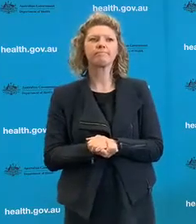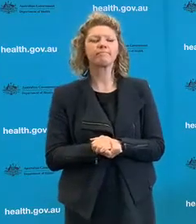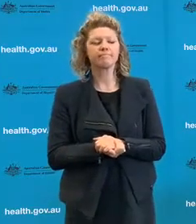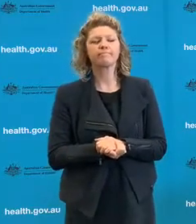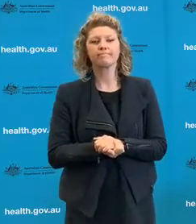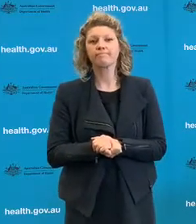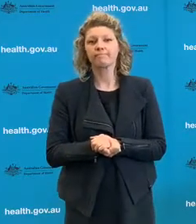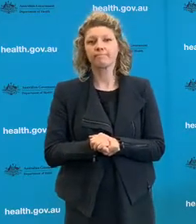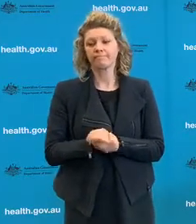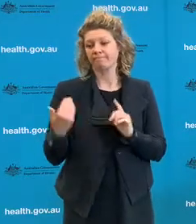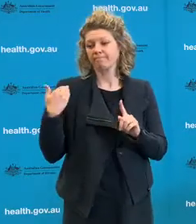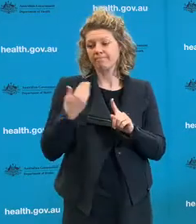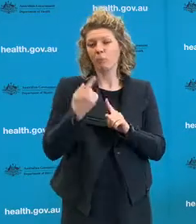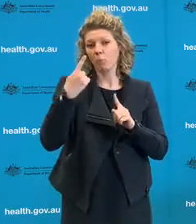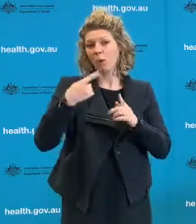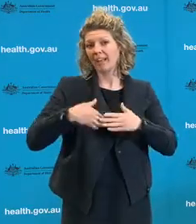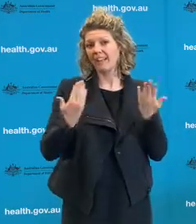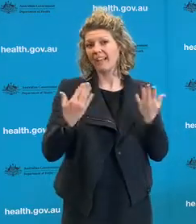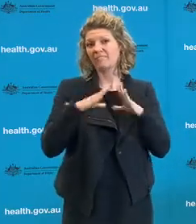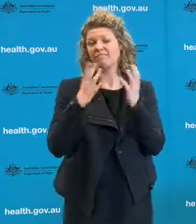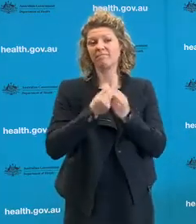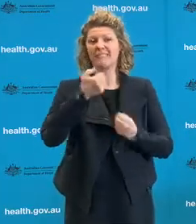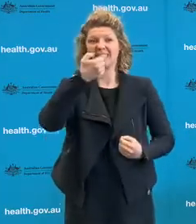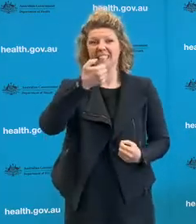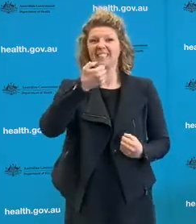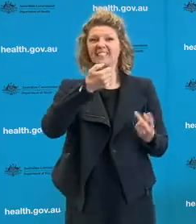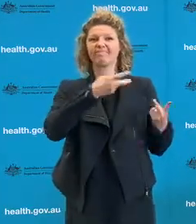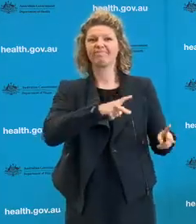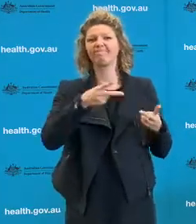overnight from COVID-19, bringing the national number